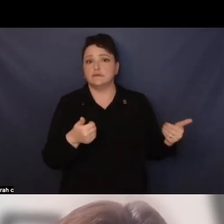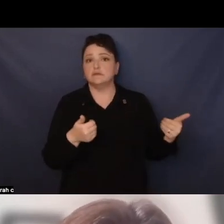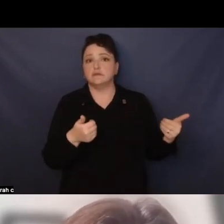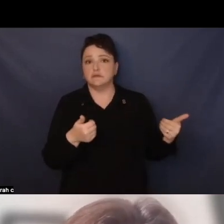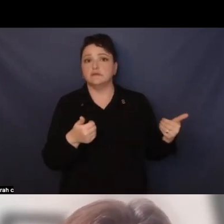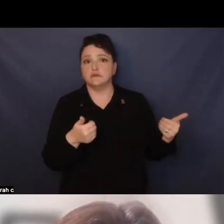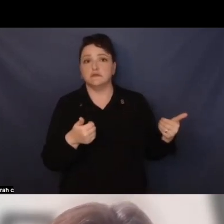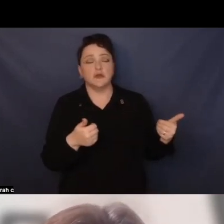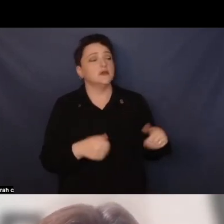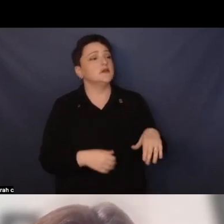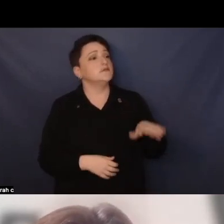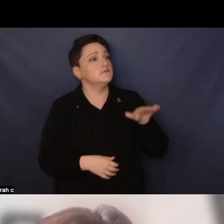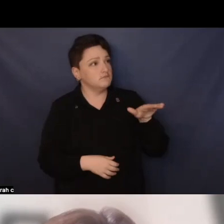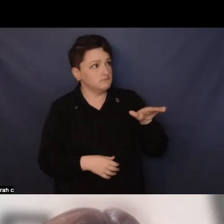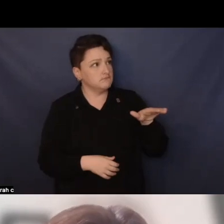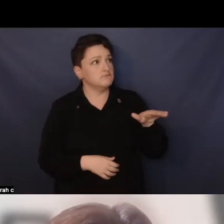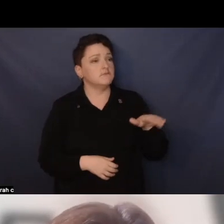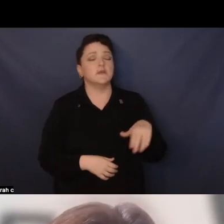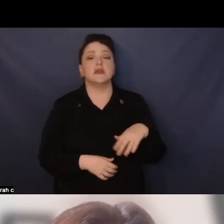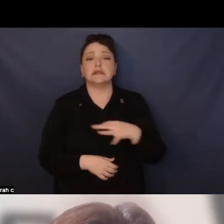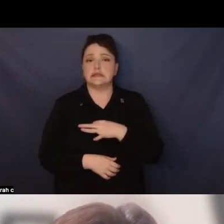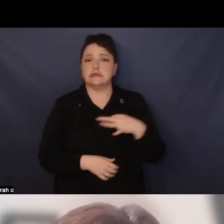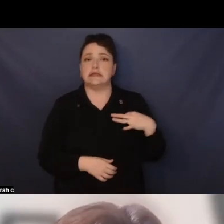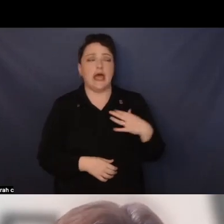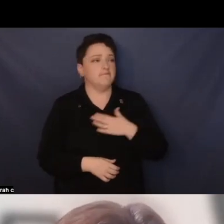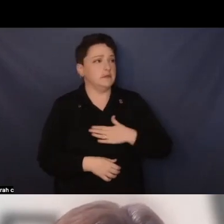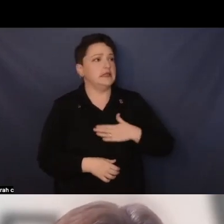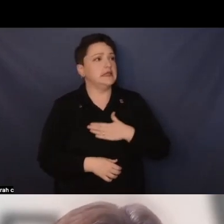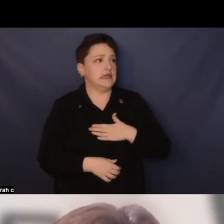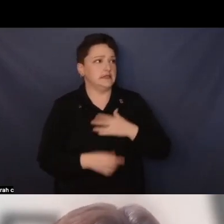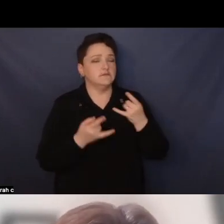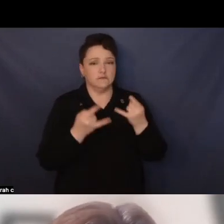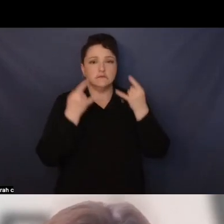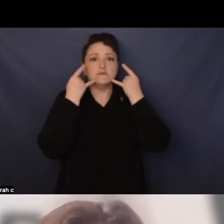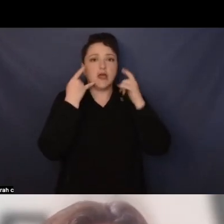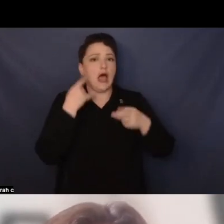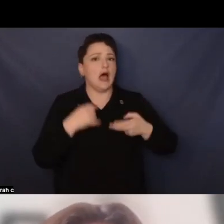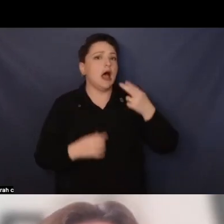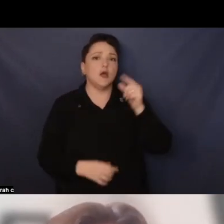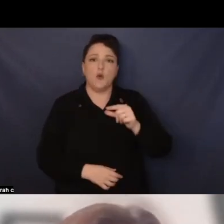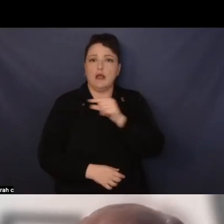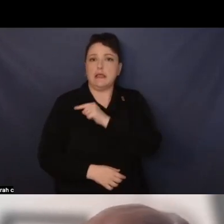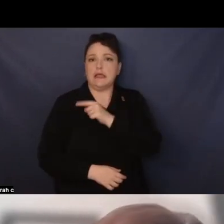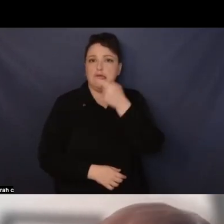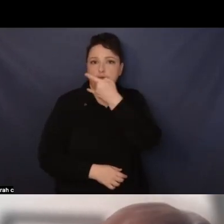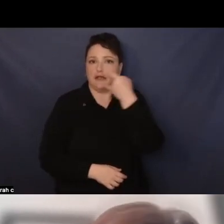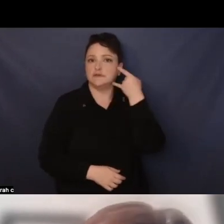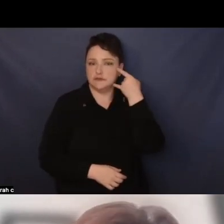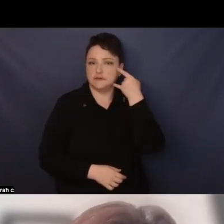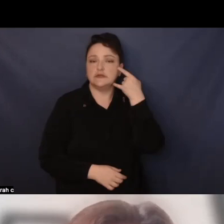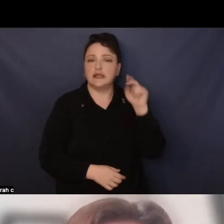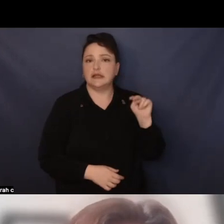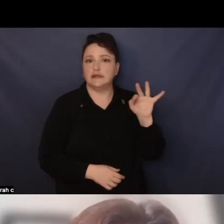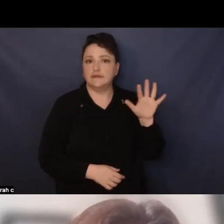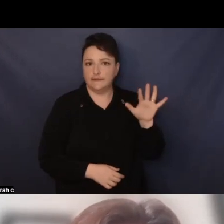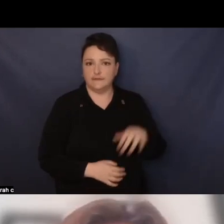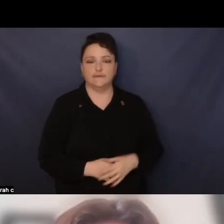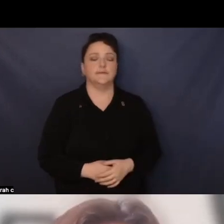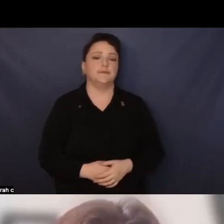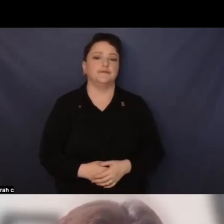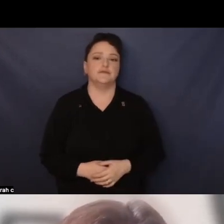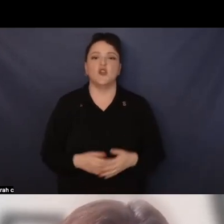wear high-quality N-95 masks while near or interacting with the patient. Next slide.